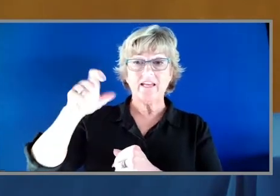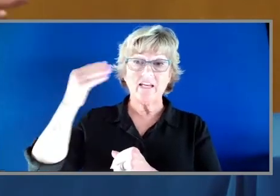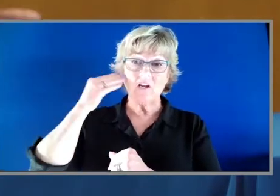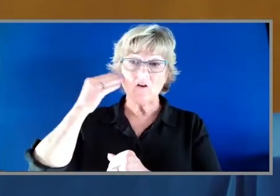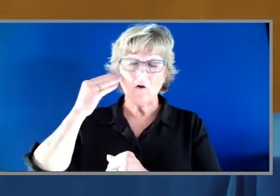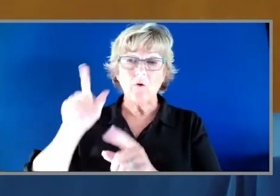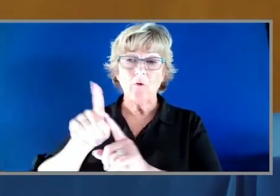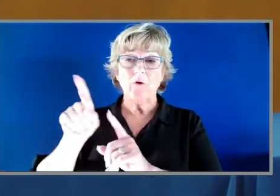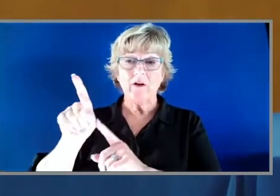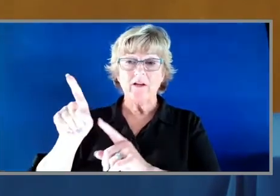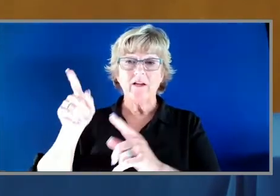Studio: I think they need to know that as as they're trying to put forward a map.